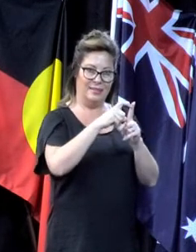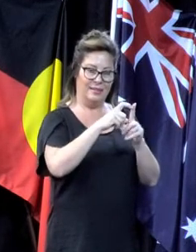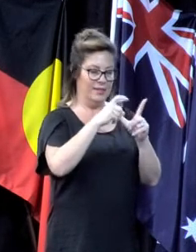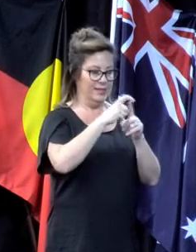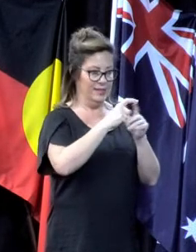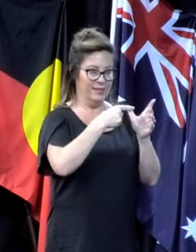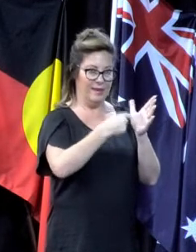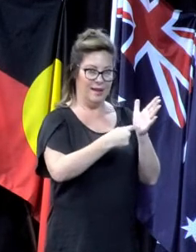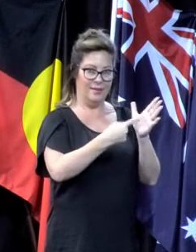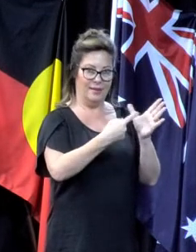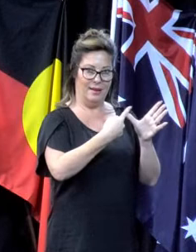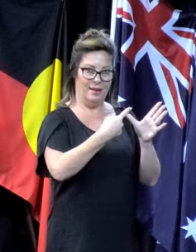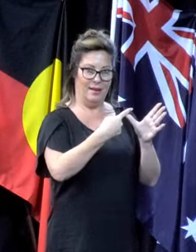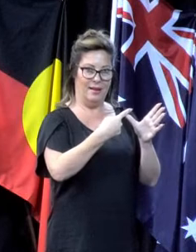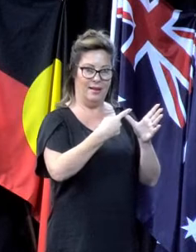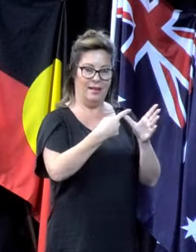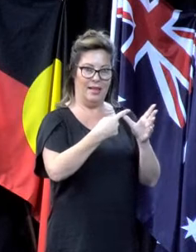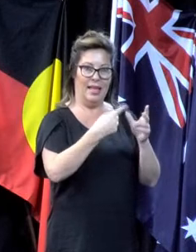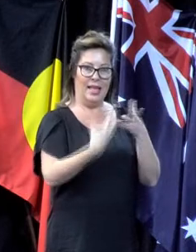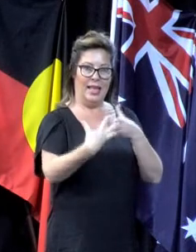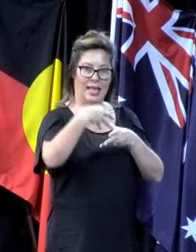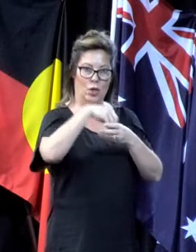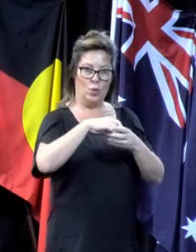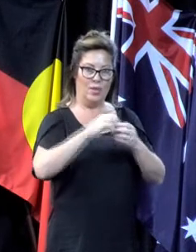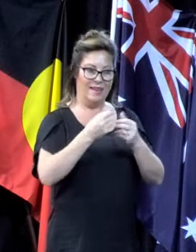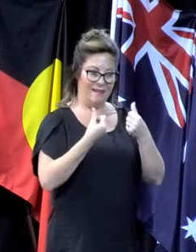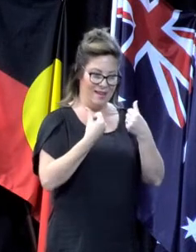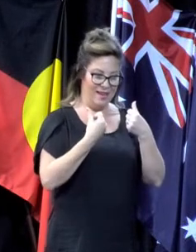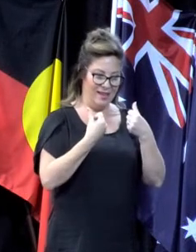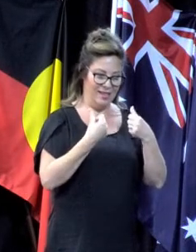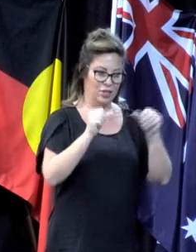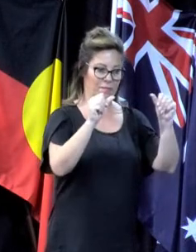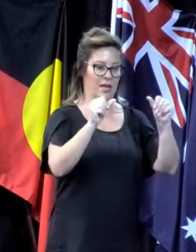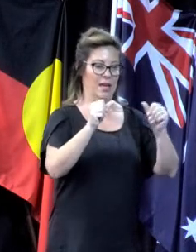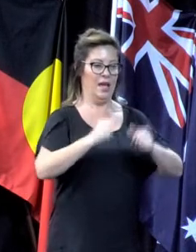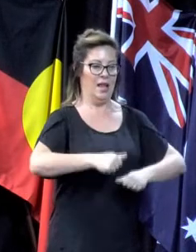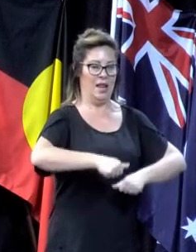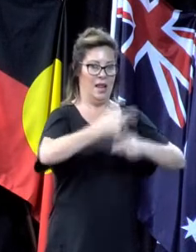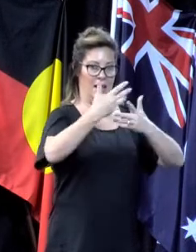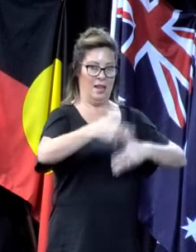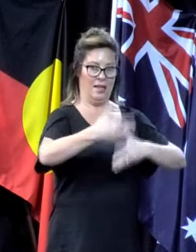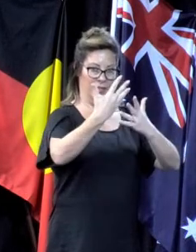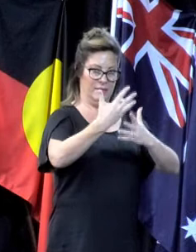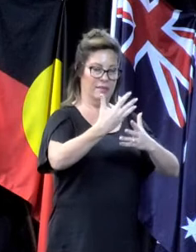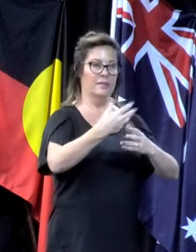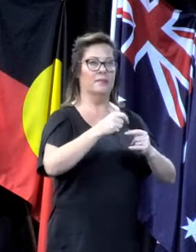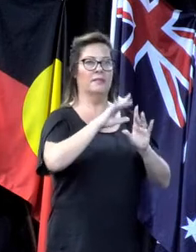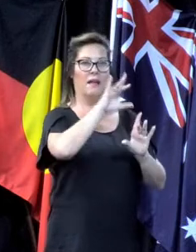attendance, effort, and behavior to monitor and plan for all students linked with Subparagraph F.